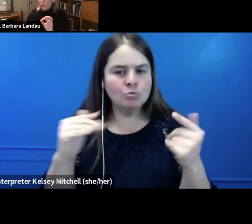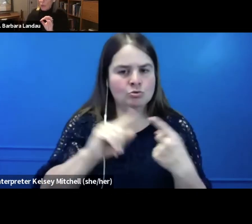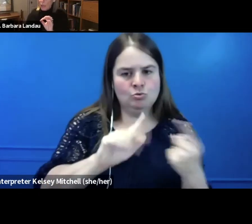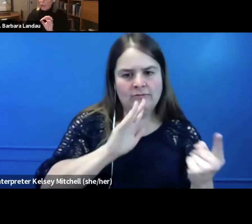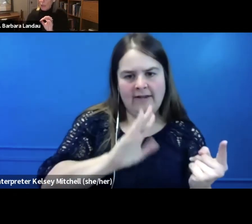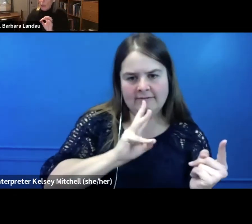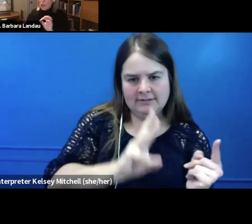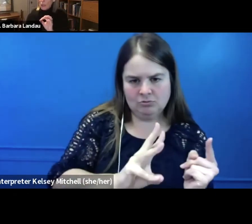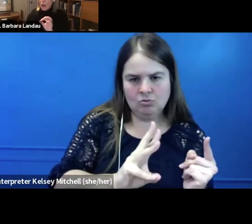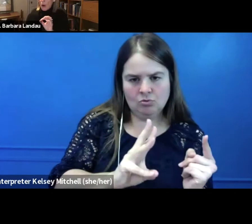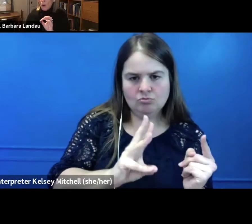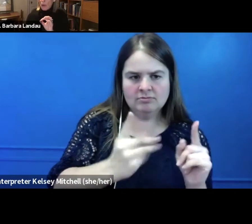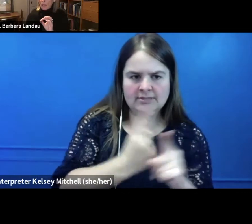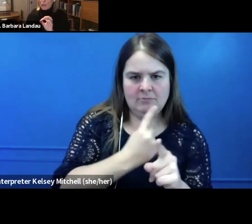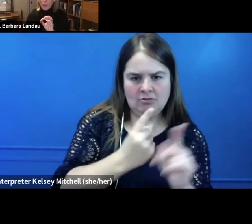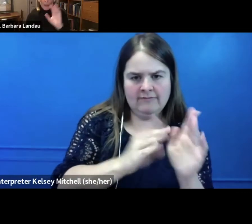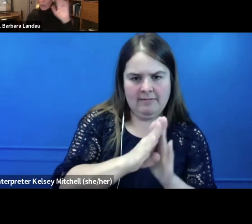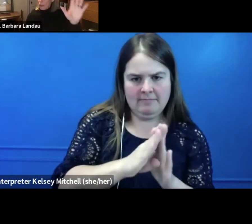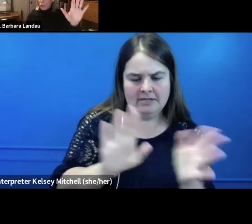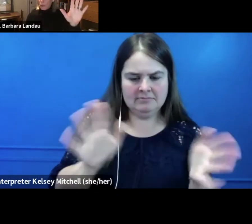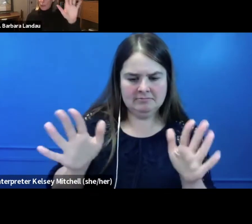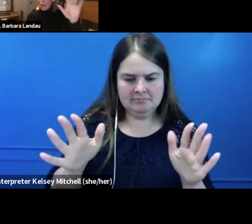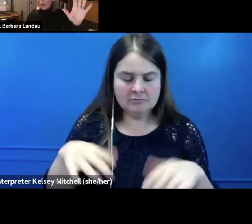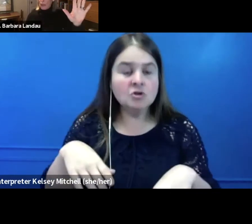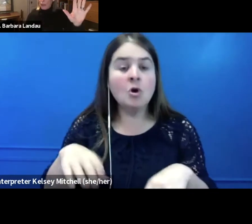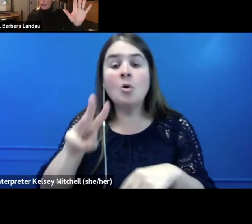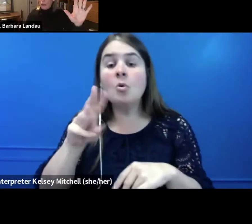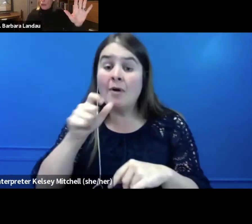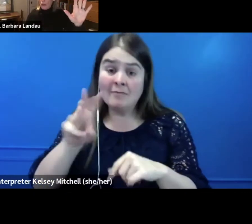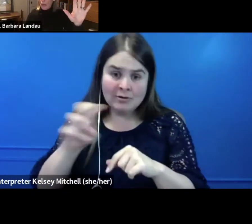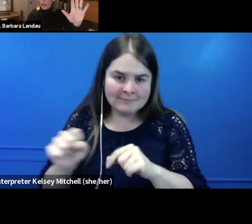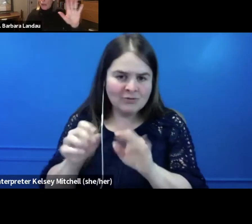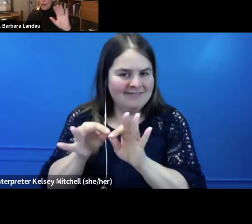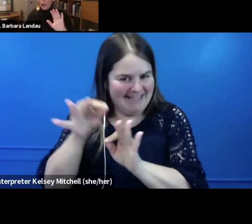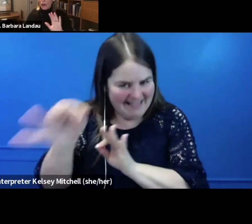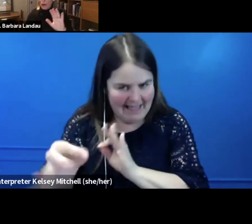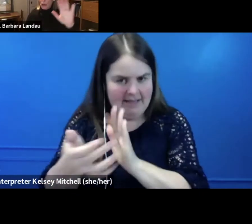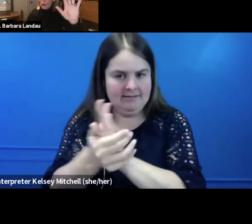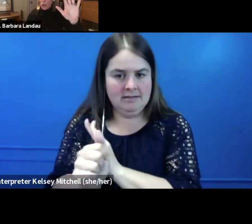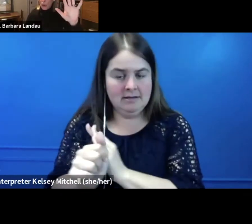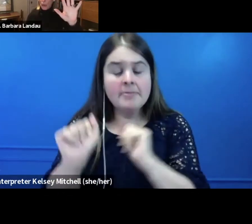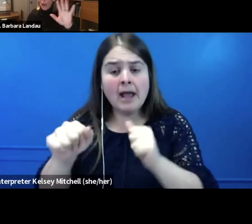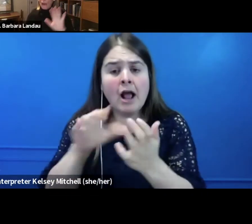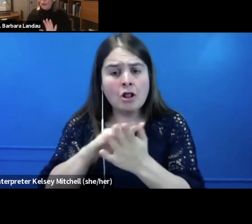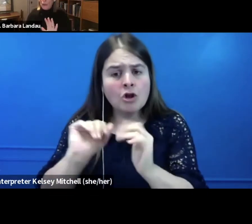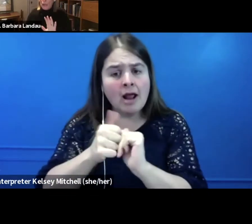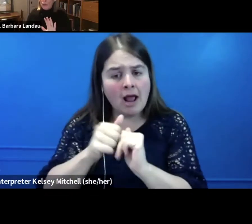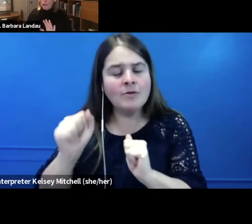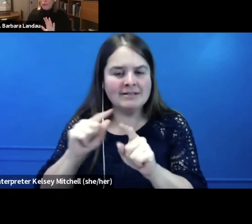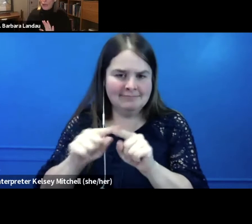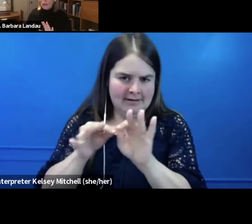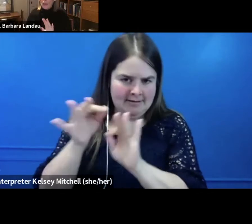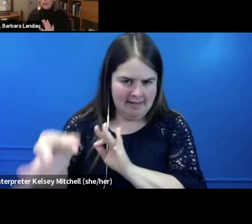okay so it's not that they can't do it they absolutely can do it but they are